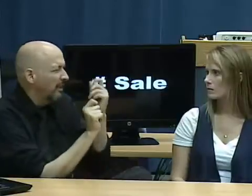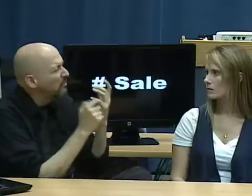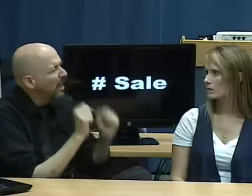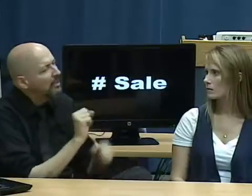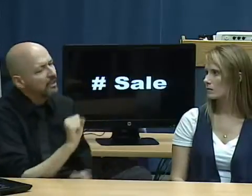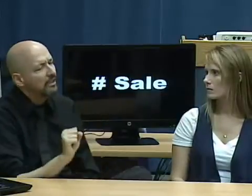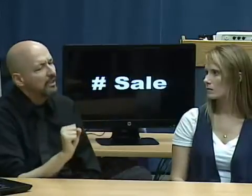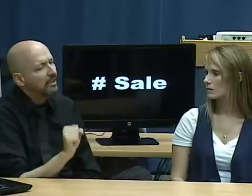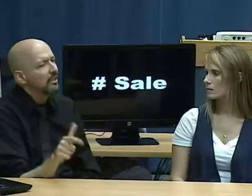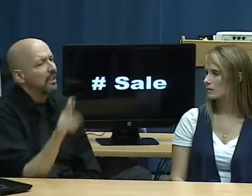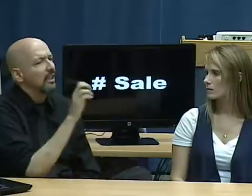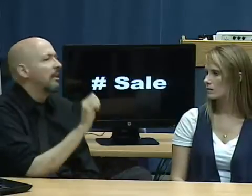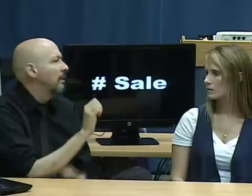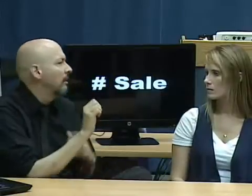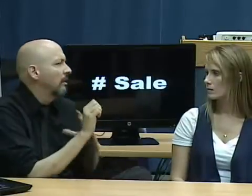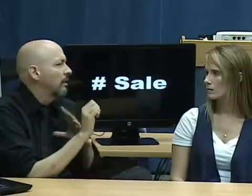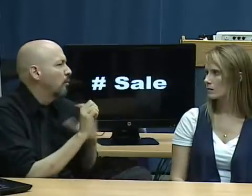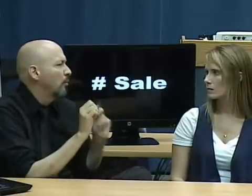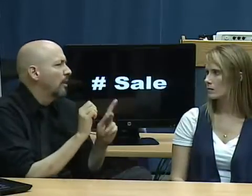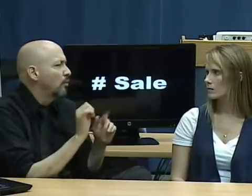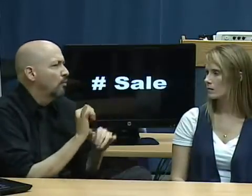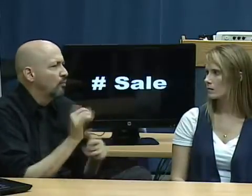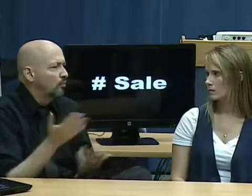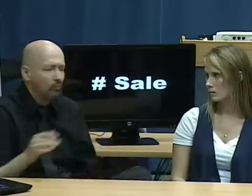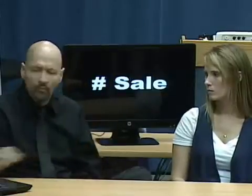Your final "E" can be this. It's fine. It's OK. They're the same.